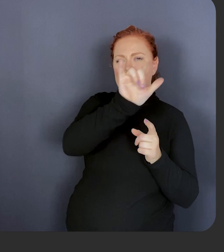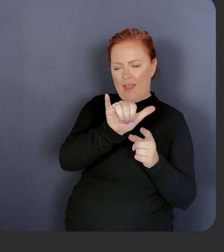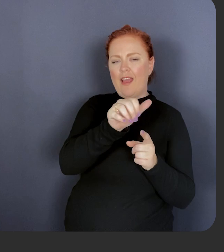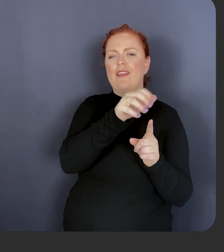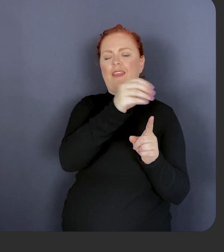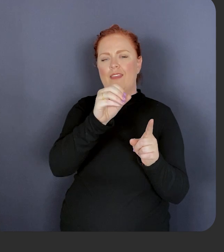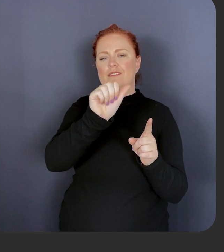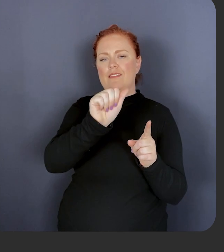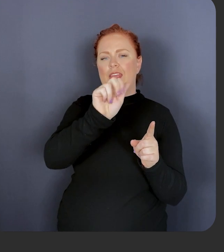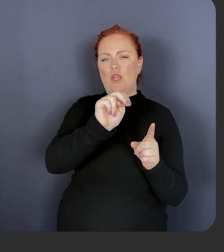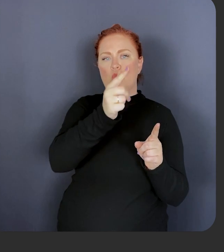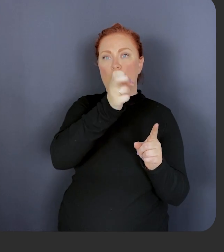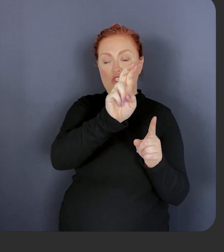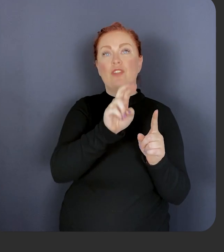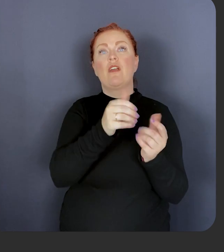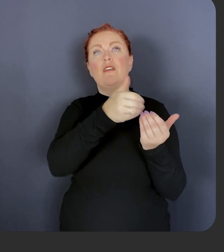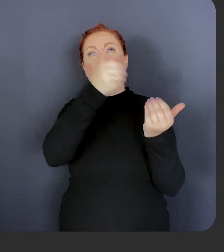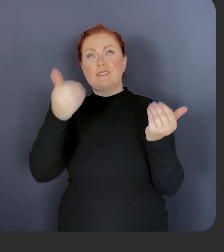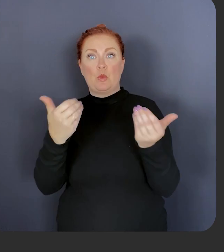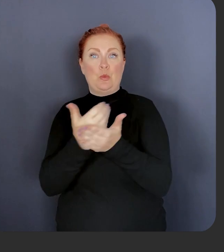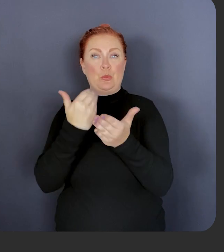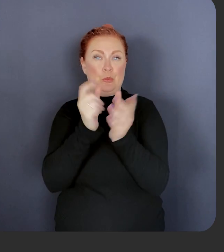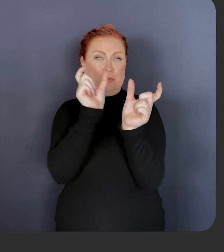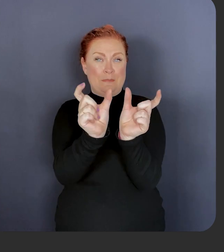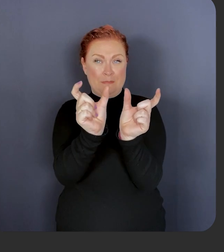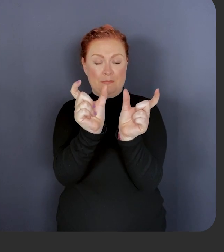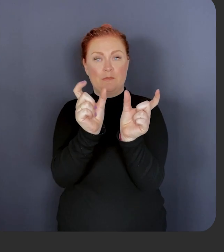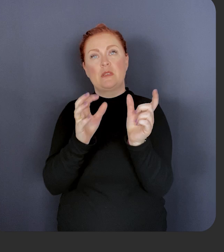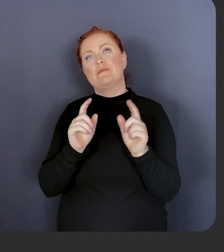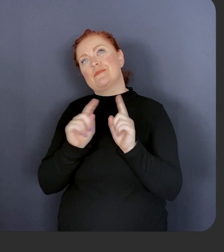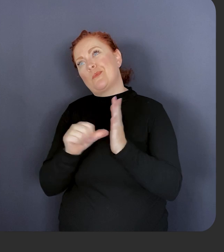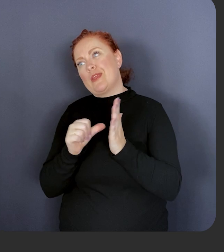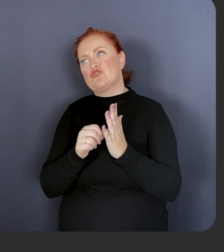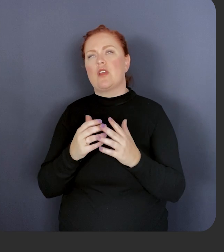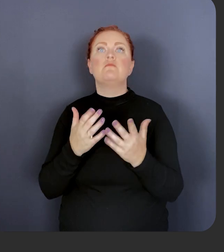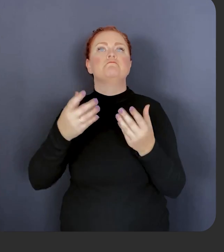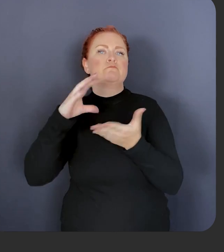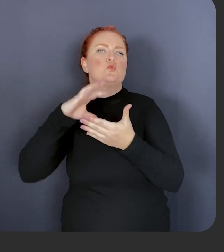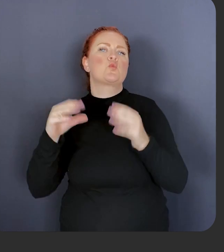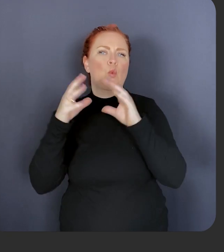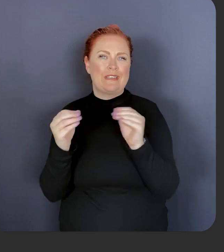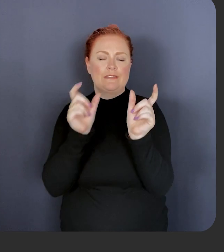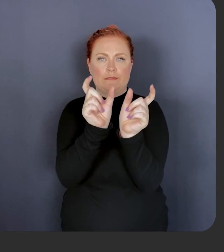And if I open up a new tab of this and go to maybe a different page-- let's go to Our Story--